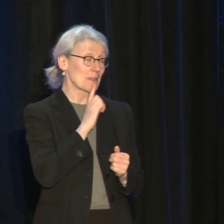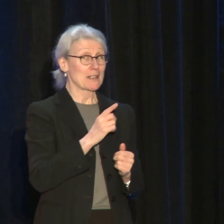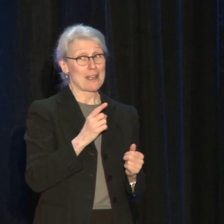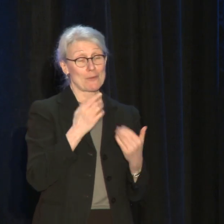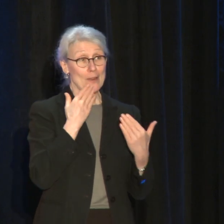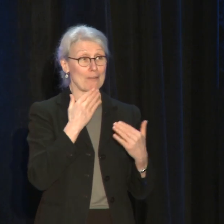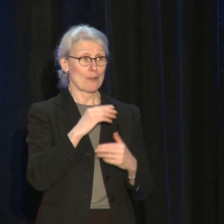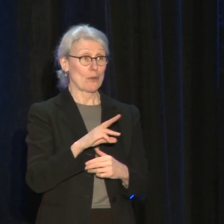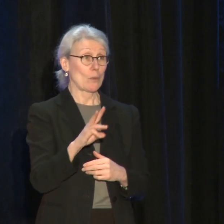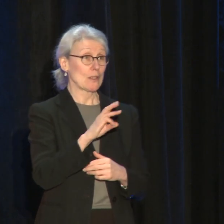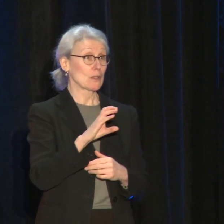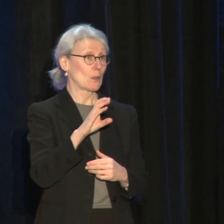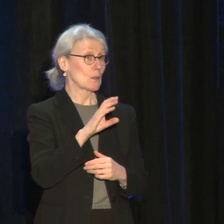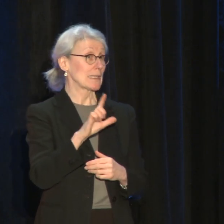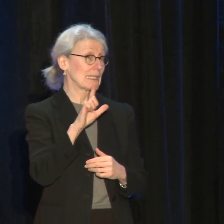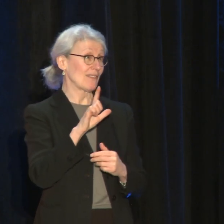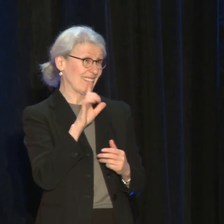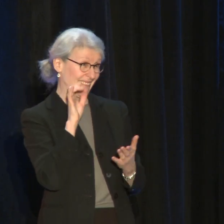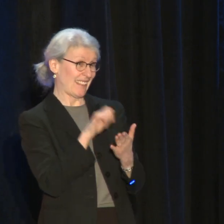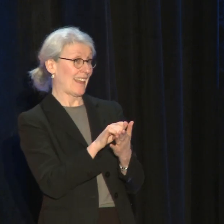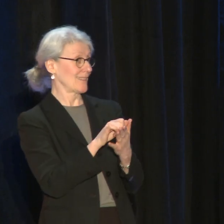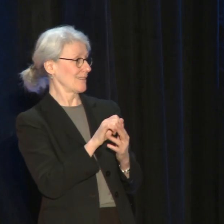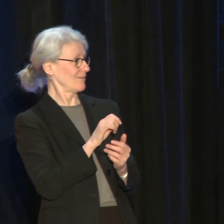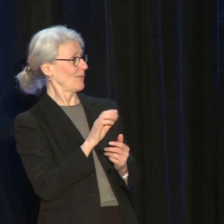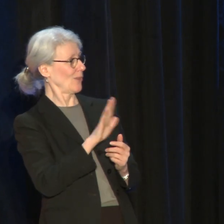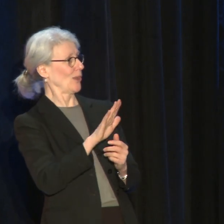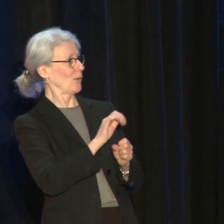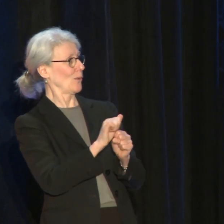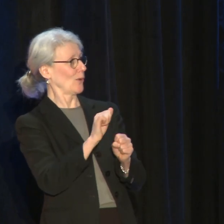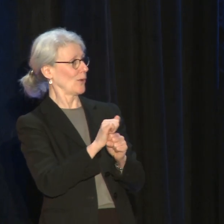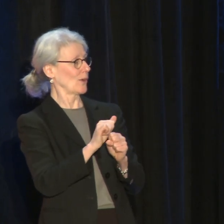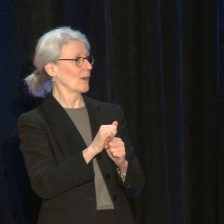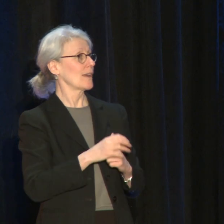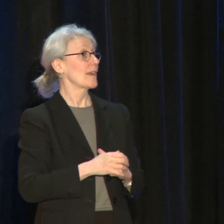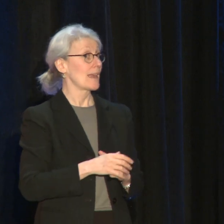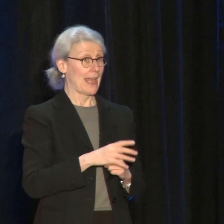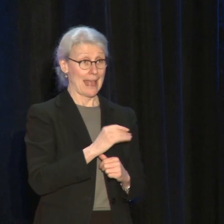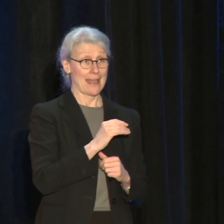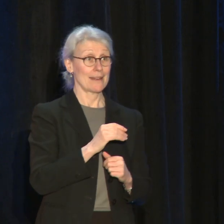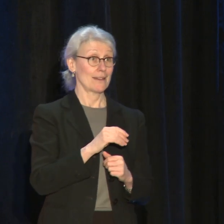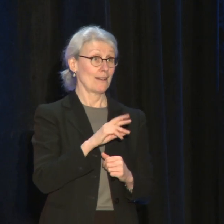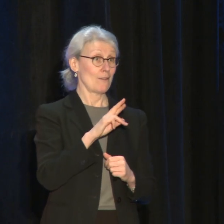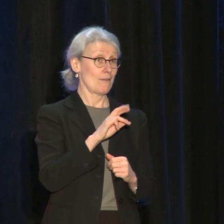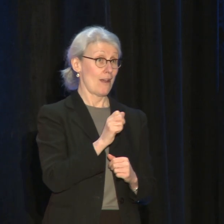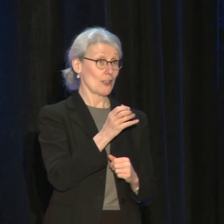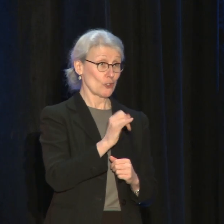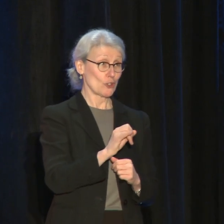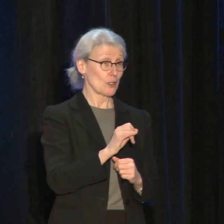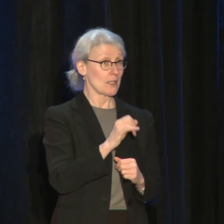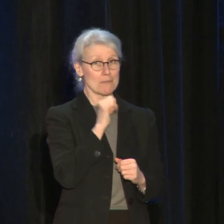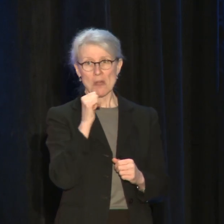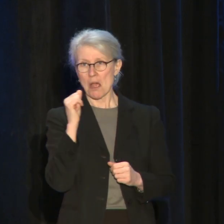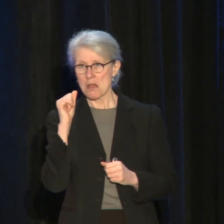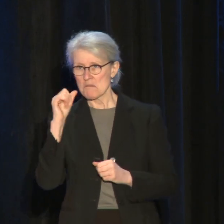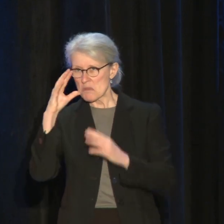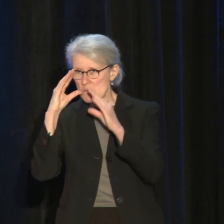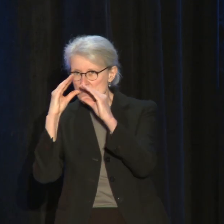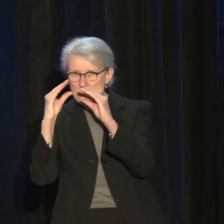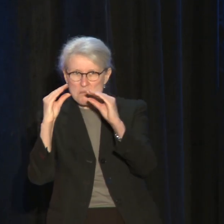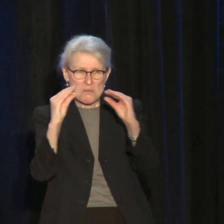Coast LEAF is on that mission, and I, along with Raji, I'm not going to stare you down, but